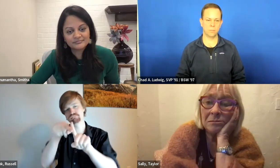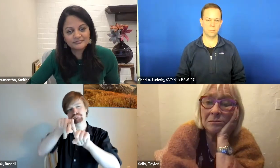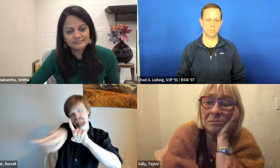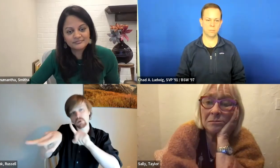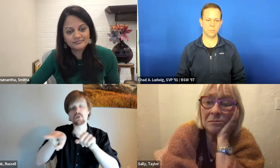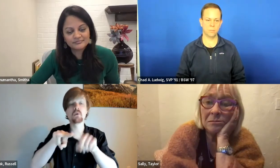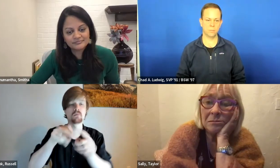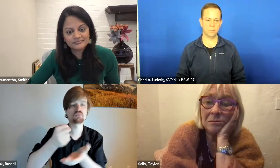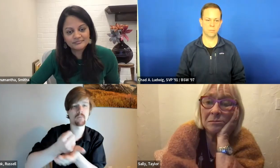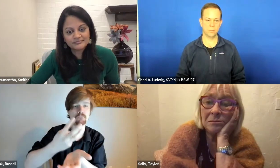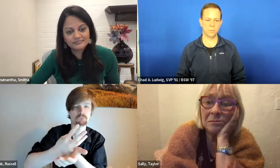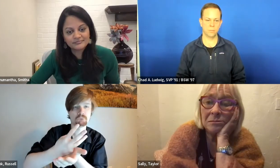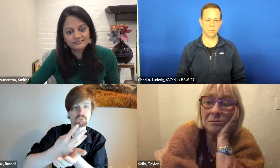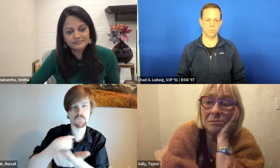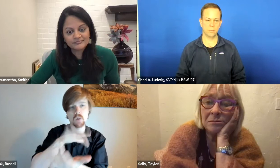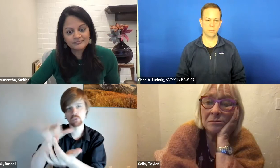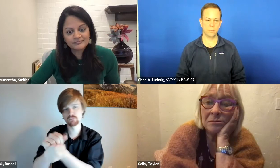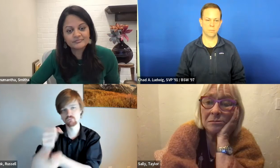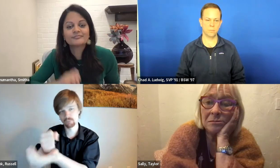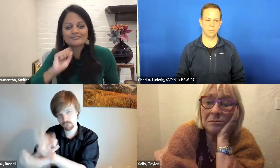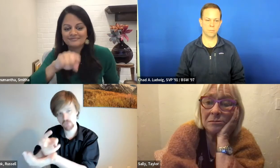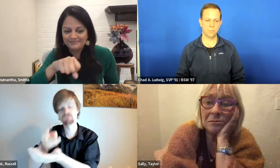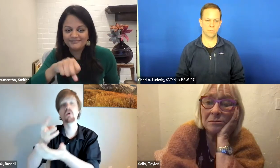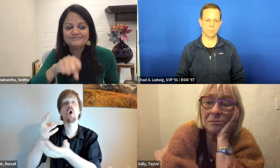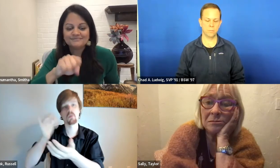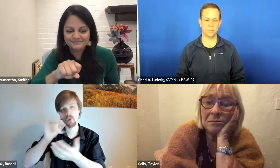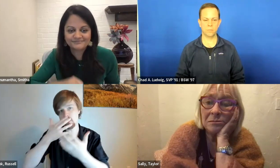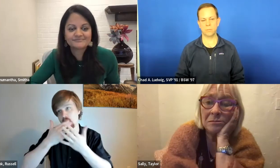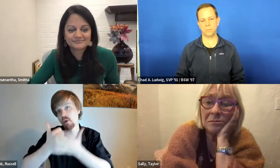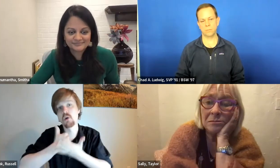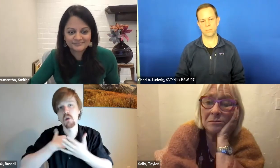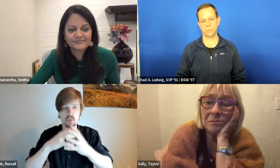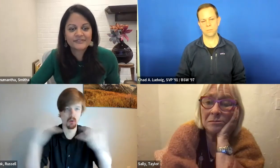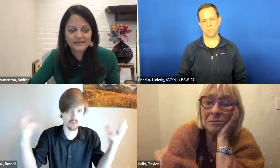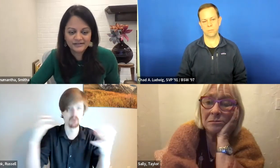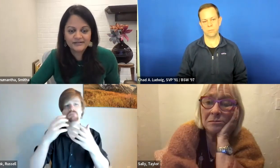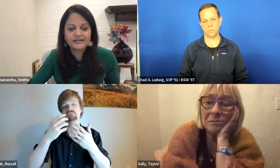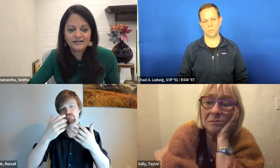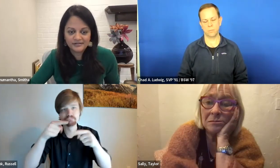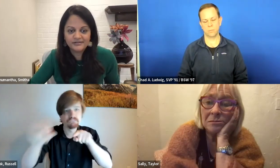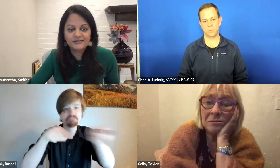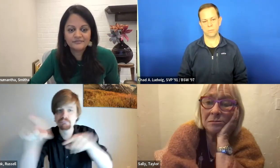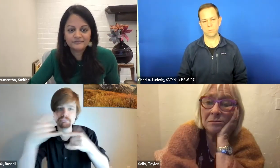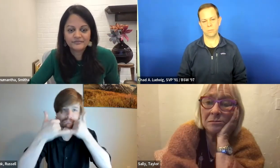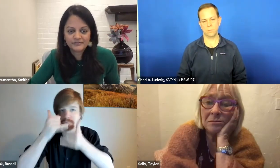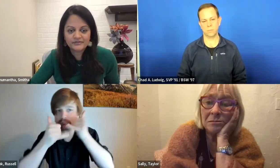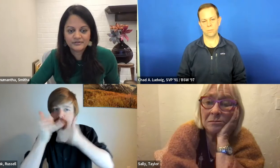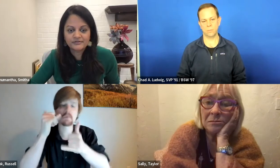with resources, and another was a social worker, and we were so grateful to all the support